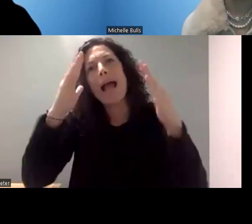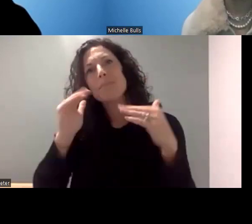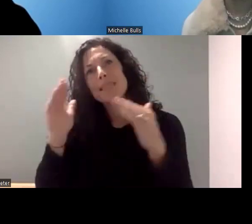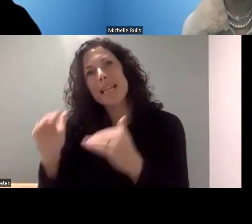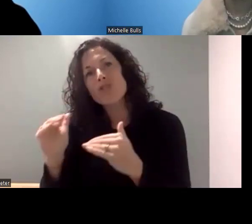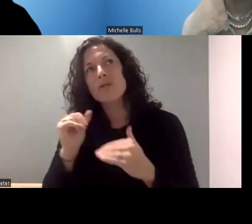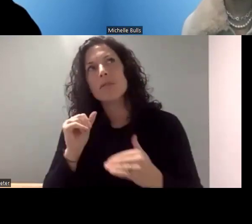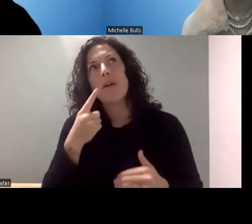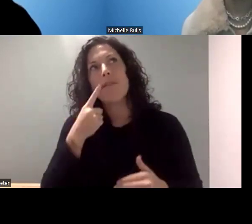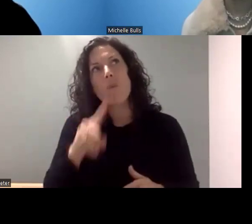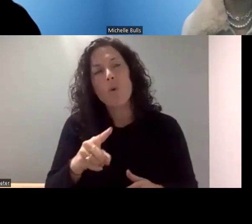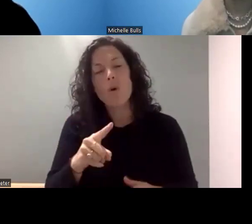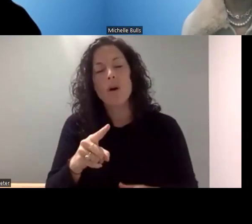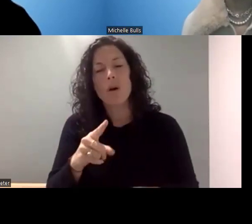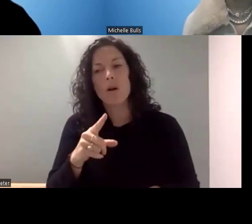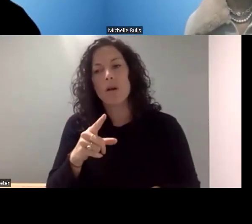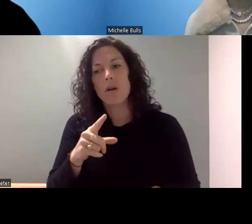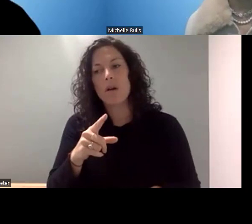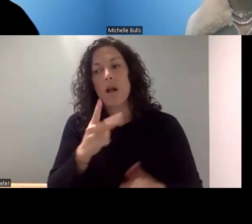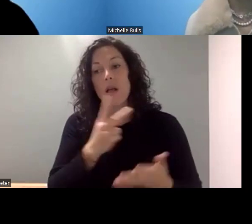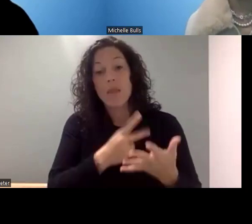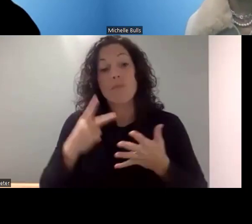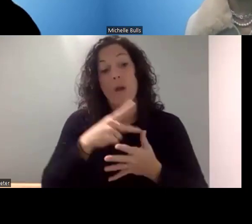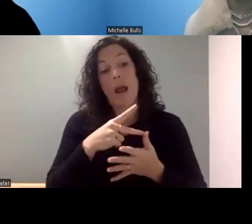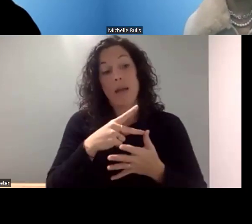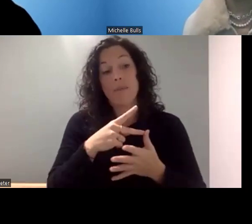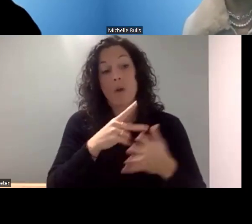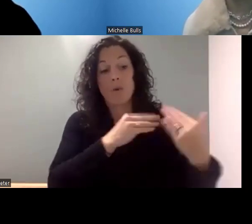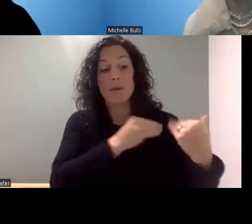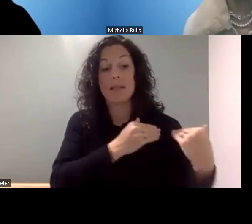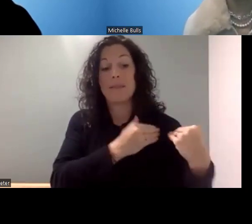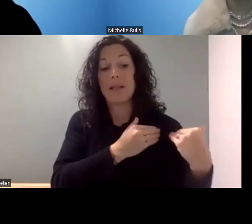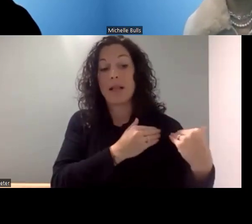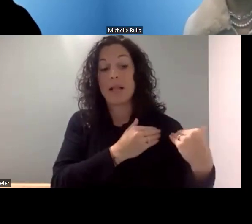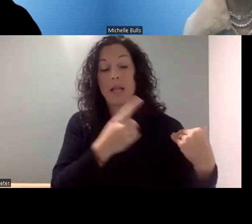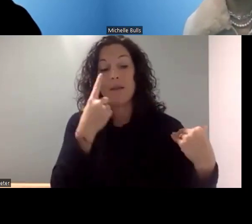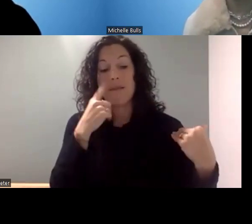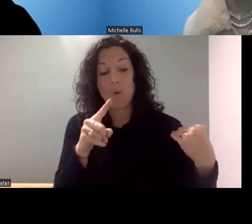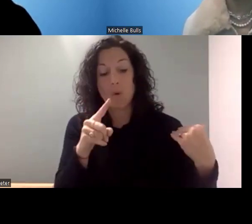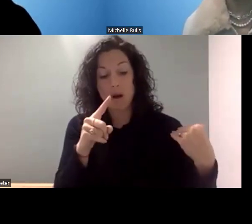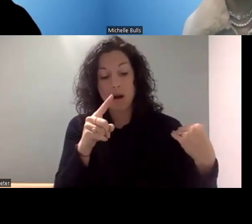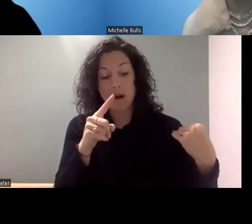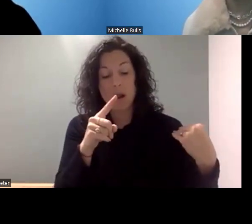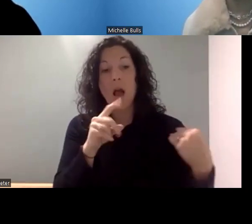for the prime responsibility for subrecipient audits?